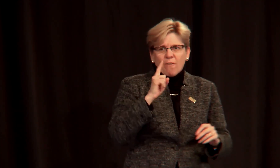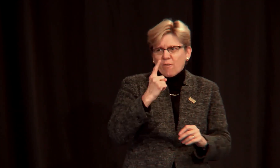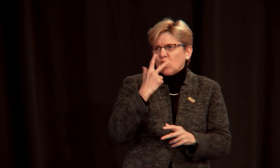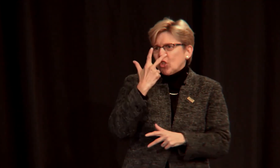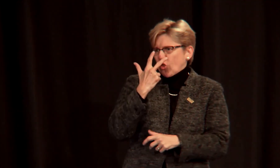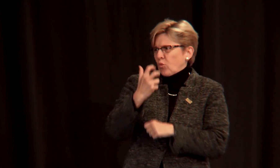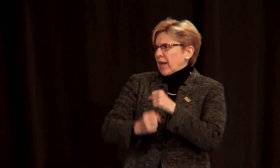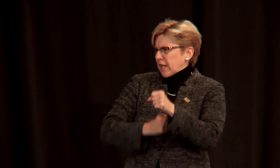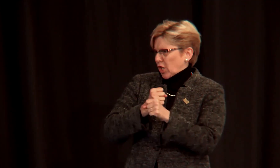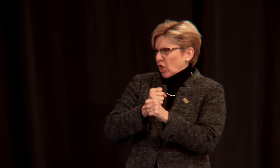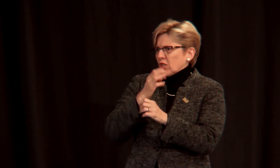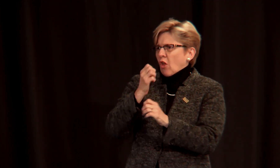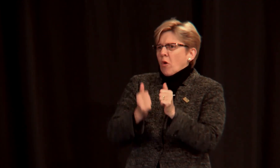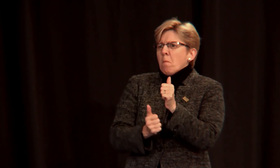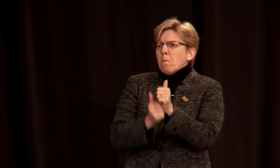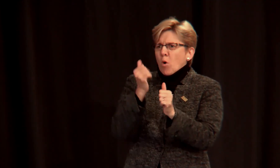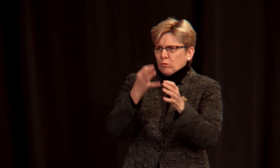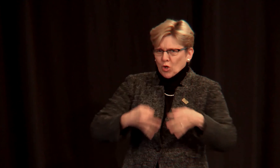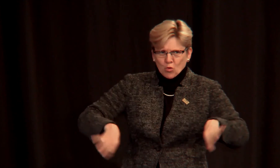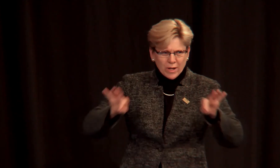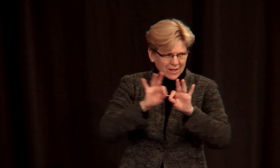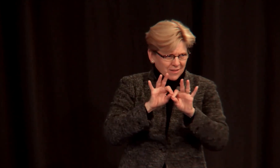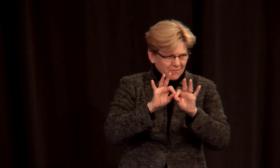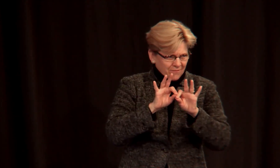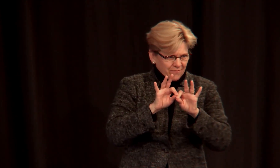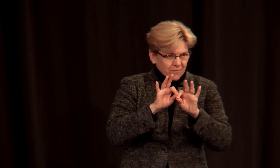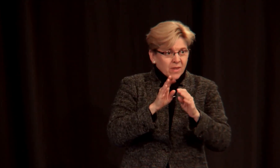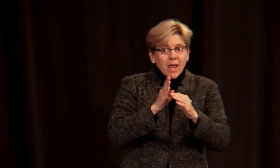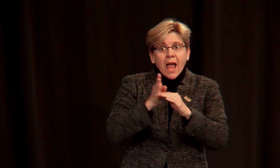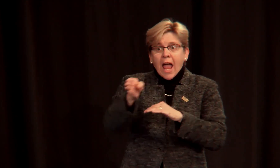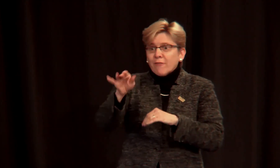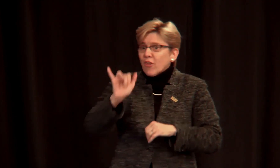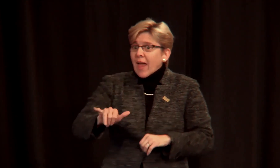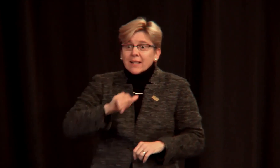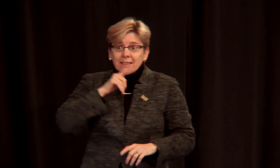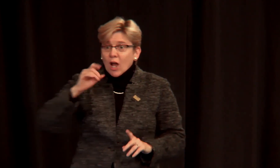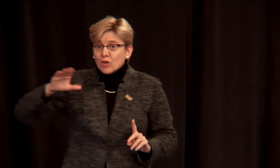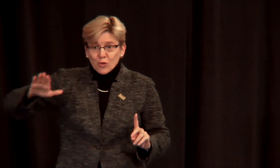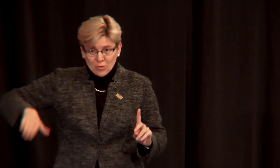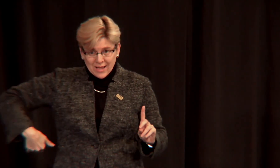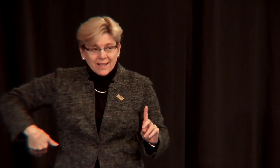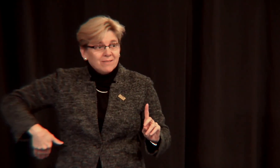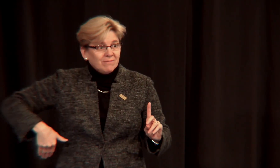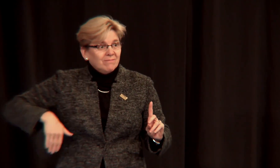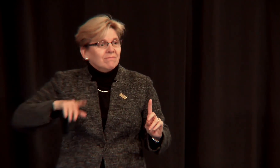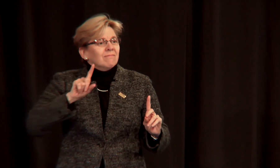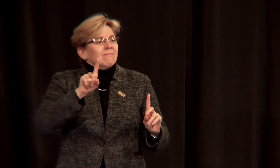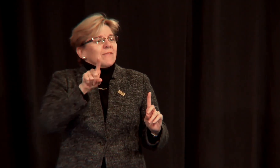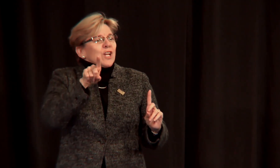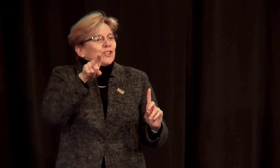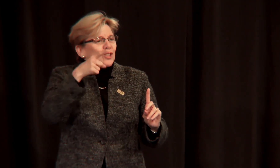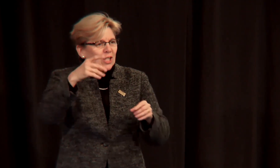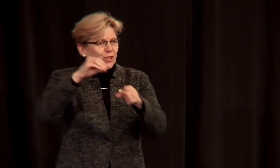Those first three years are the most critical and after that it's still not too late,